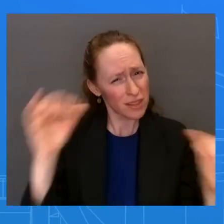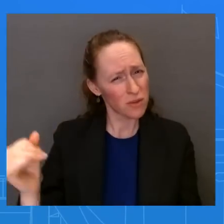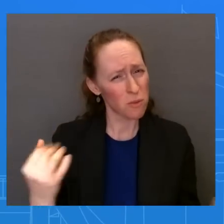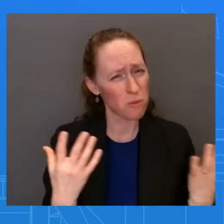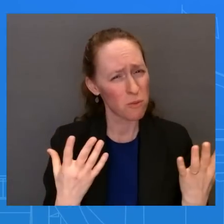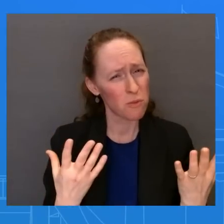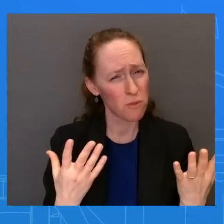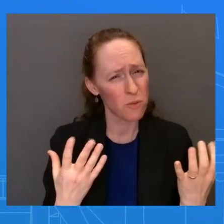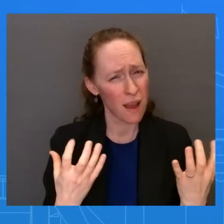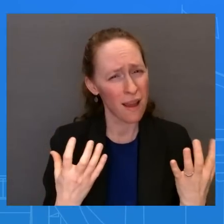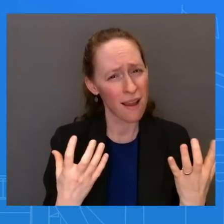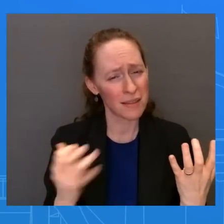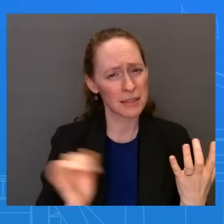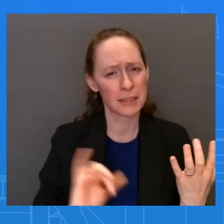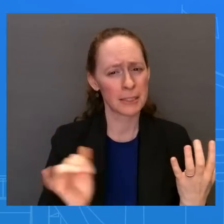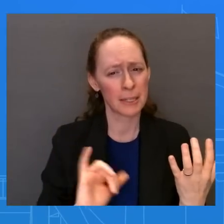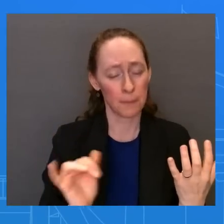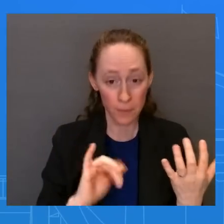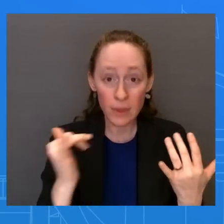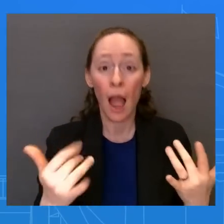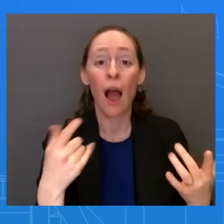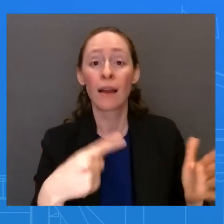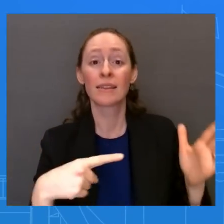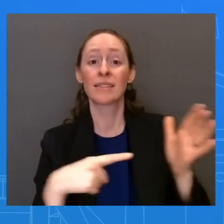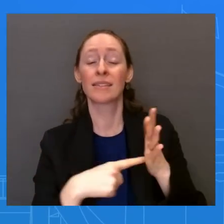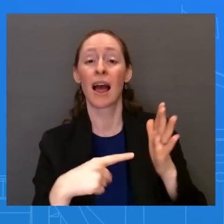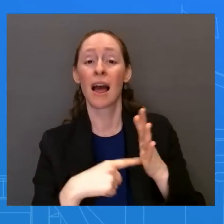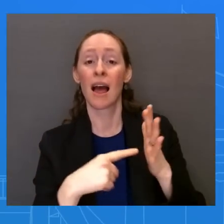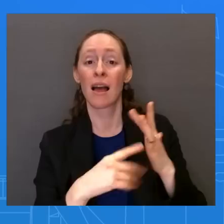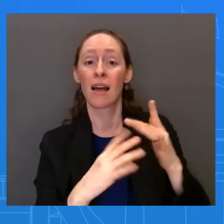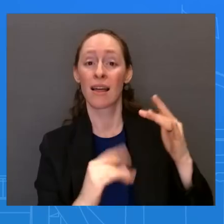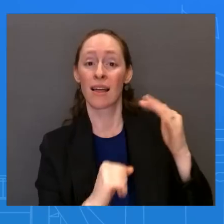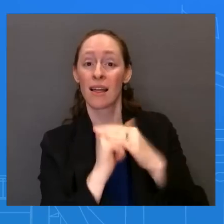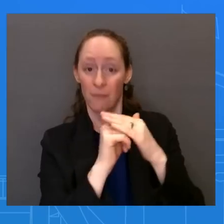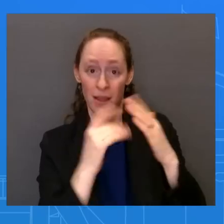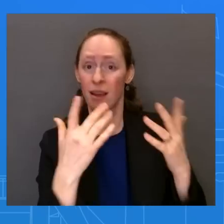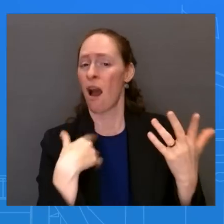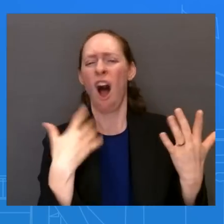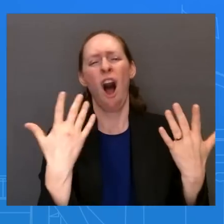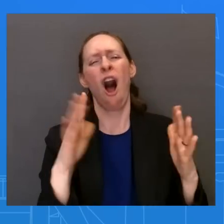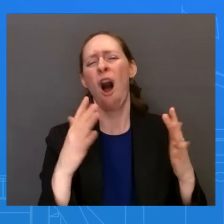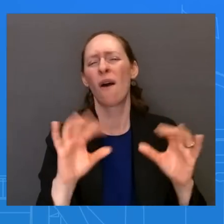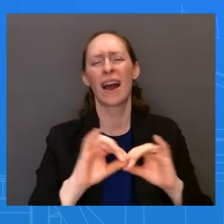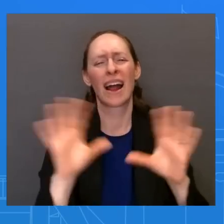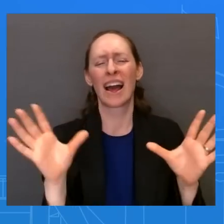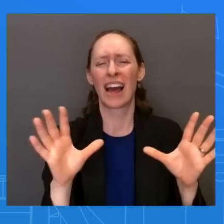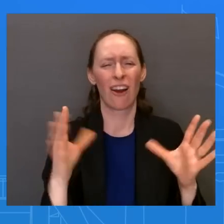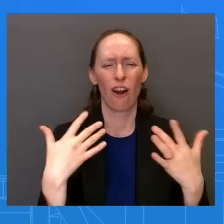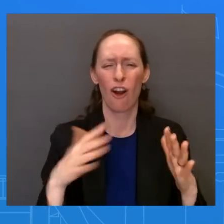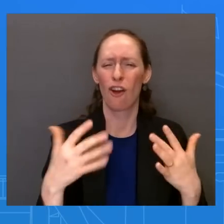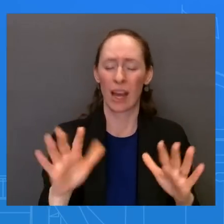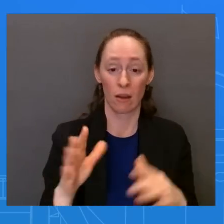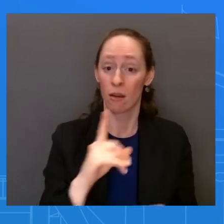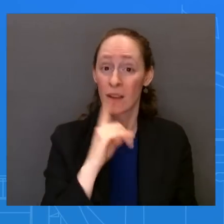The debt limit has been something that has happened three times, if you look at just the last administration, in a bipartisan way.